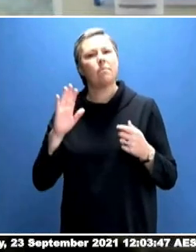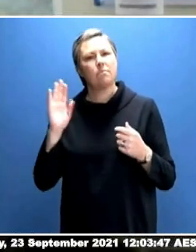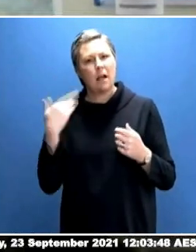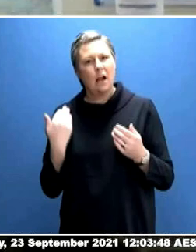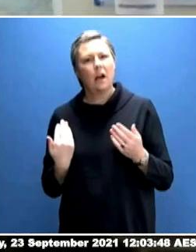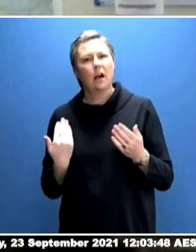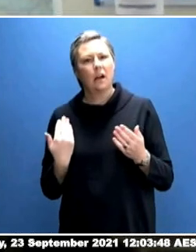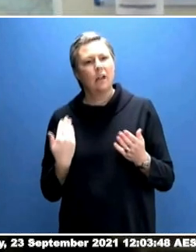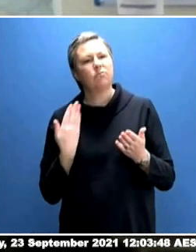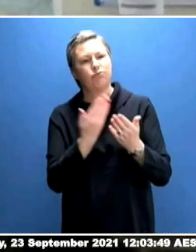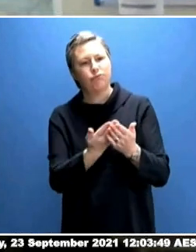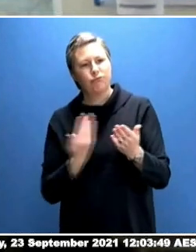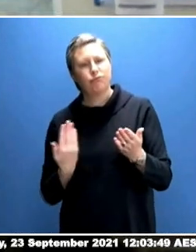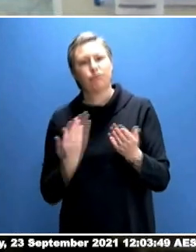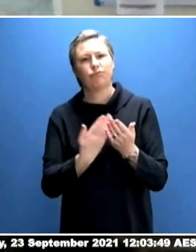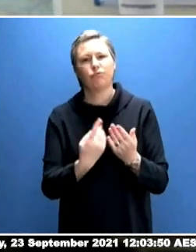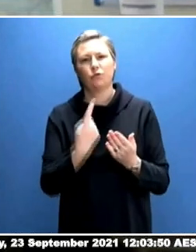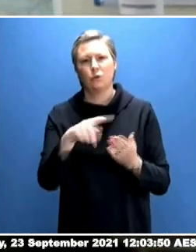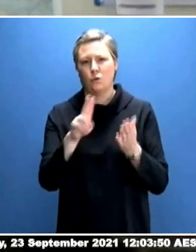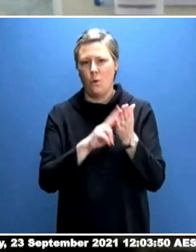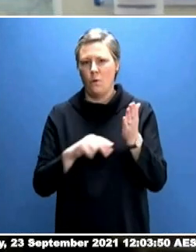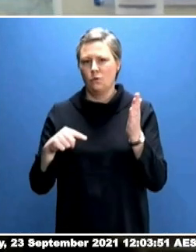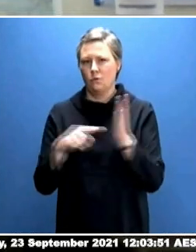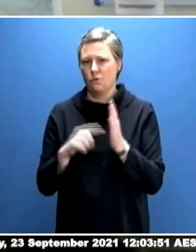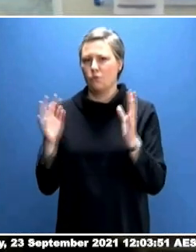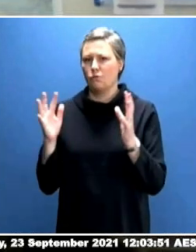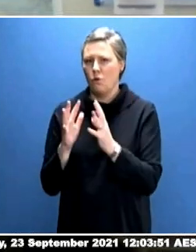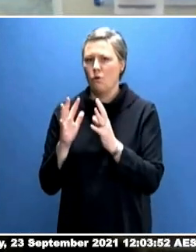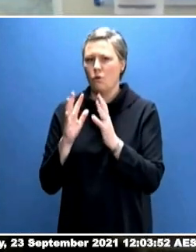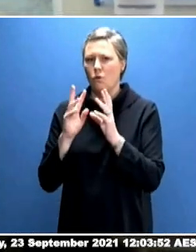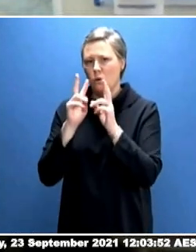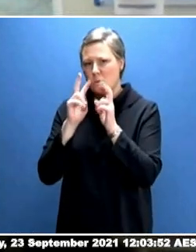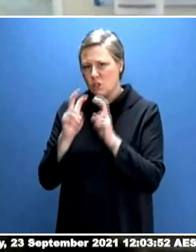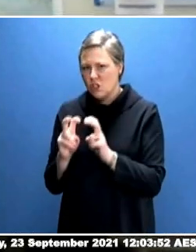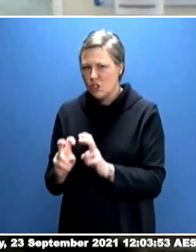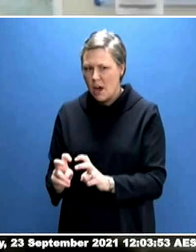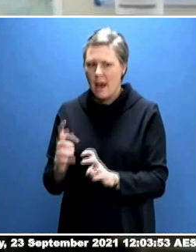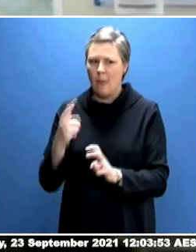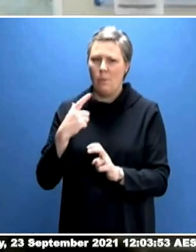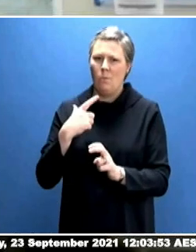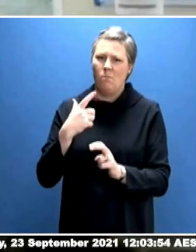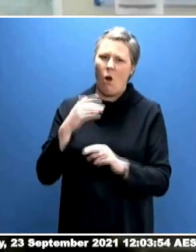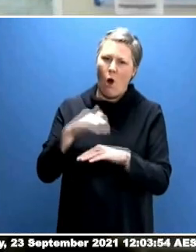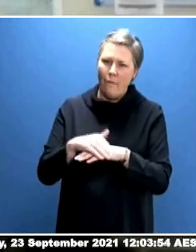NT Royal Commission into Youth Detention and Child Protection.